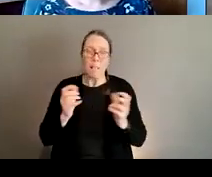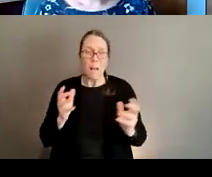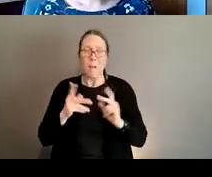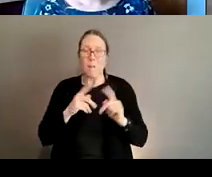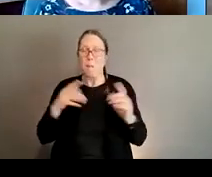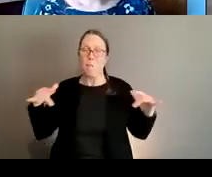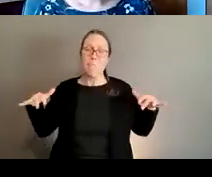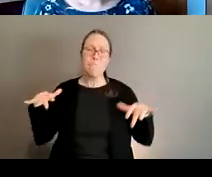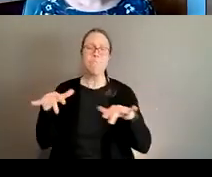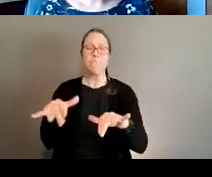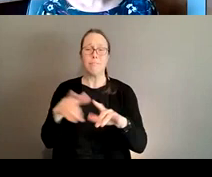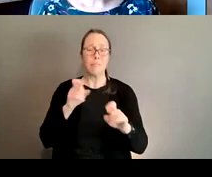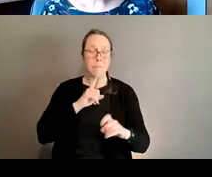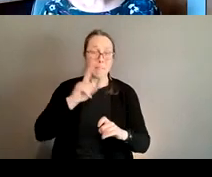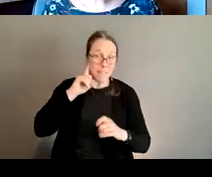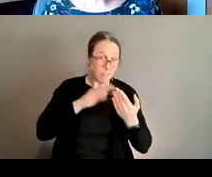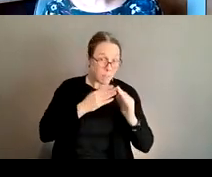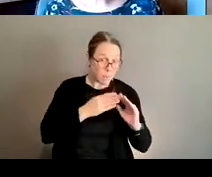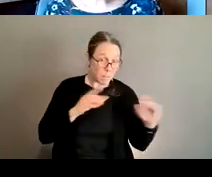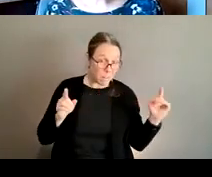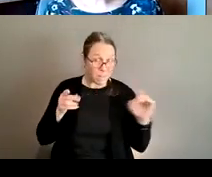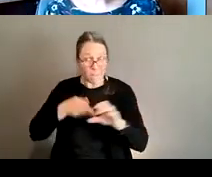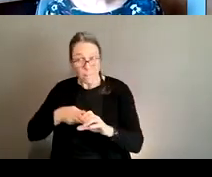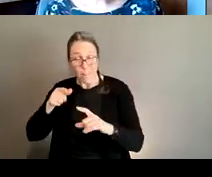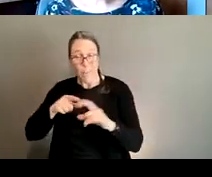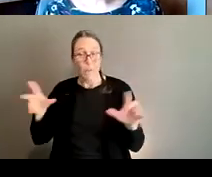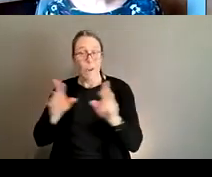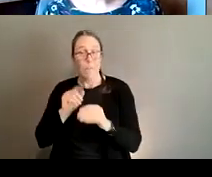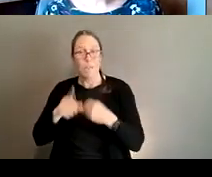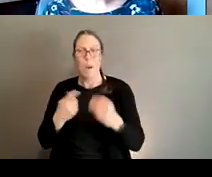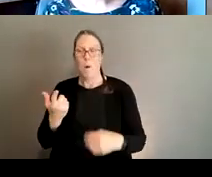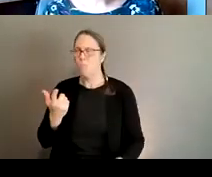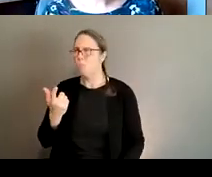from the Deaf community to come to this conference. About twenty or thirty people bought tickets